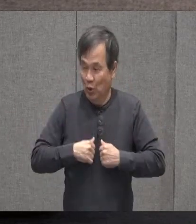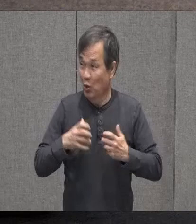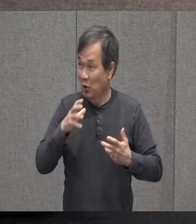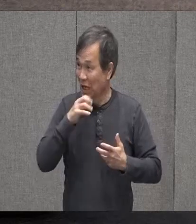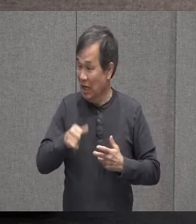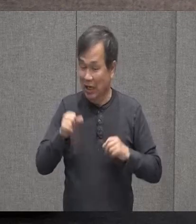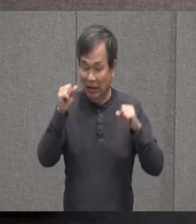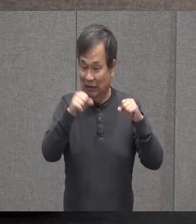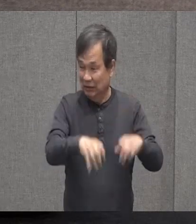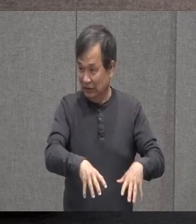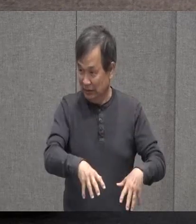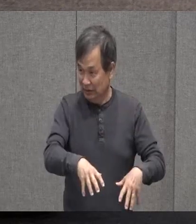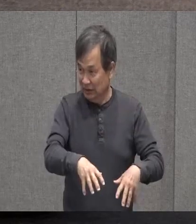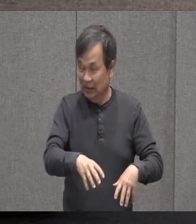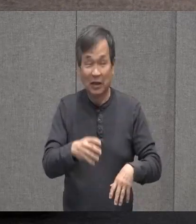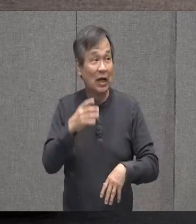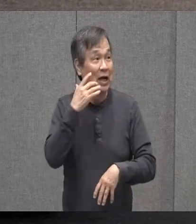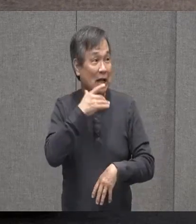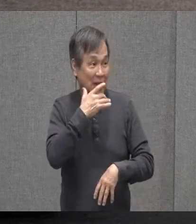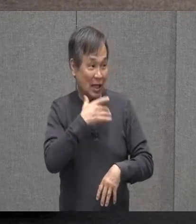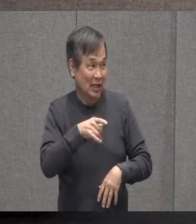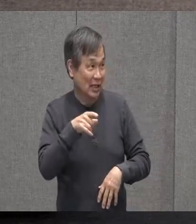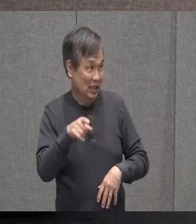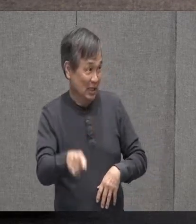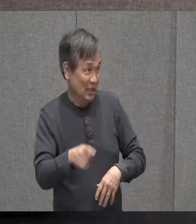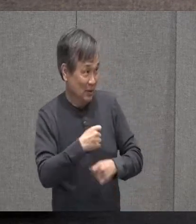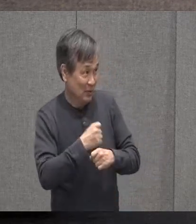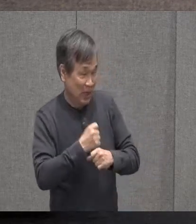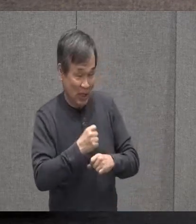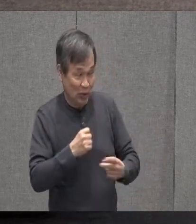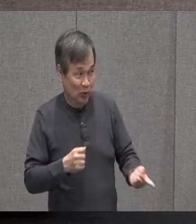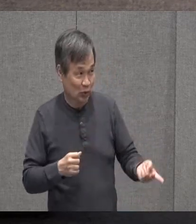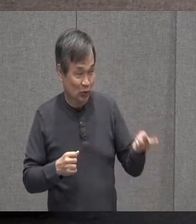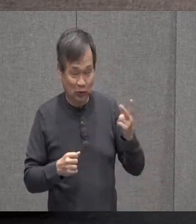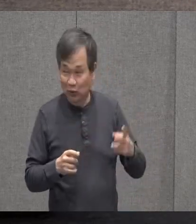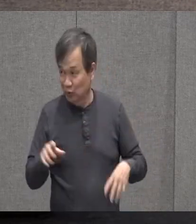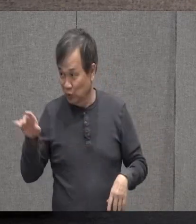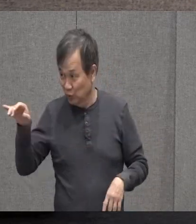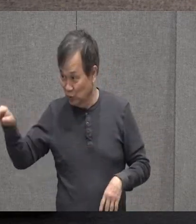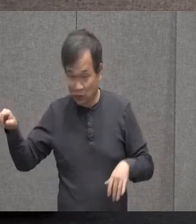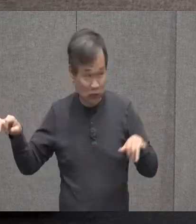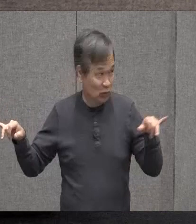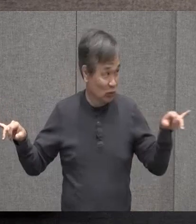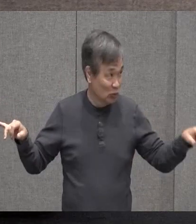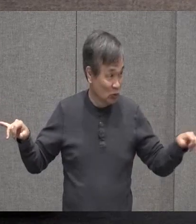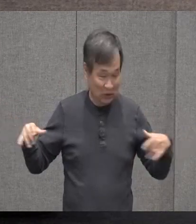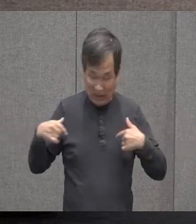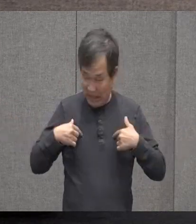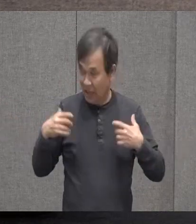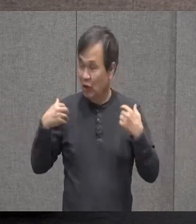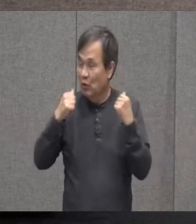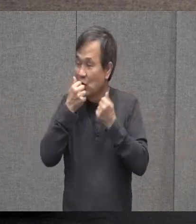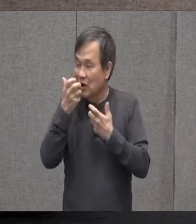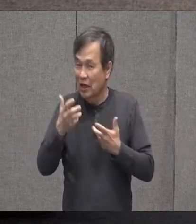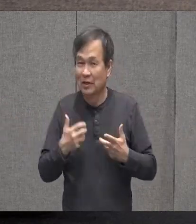"Then if we are lucky, the pot will make two coats "and we can both stay warm." So into the pot went one coat,